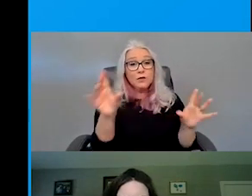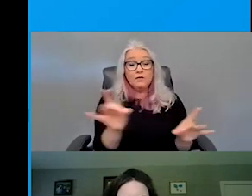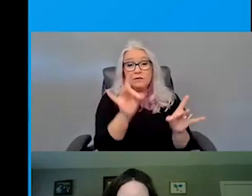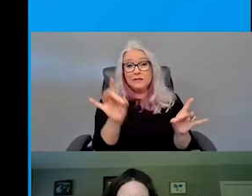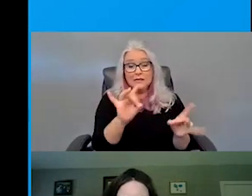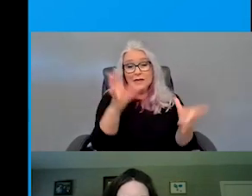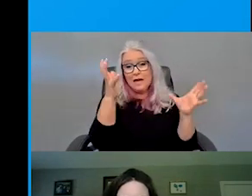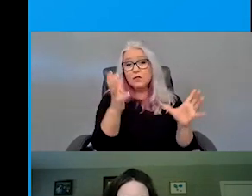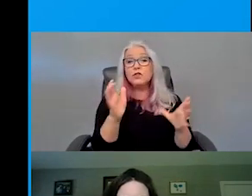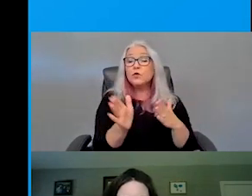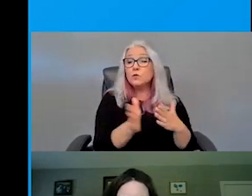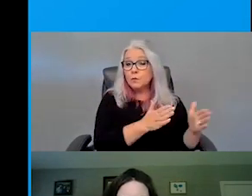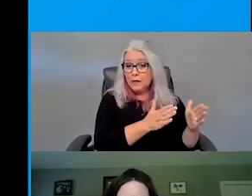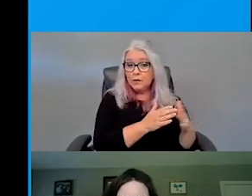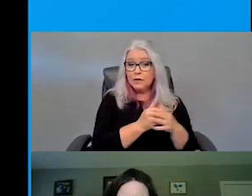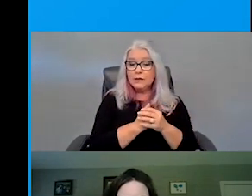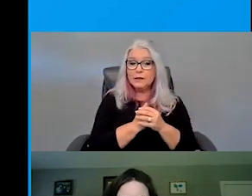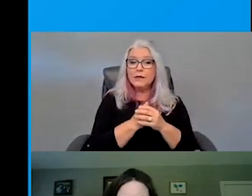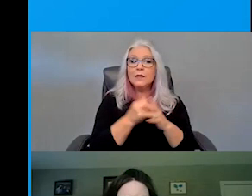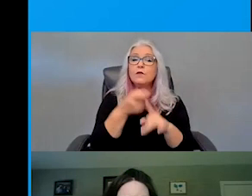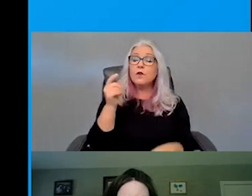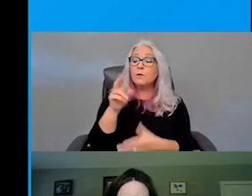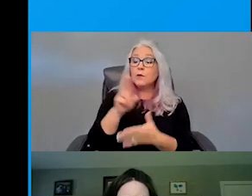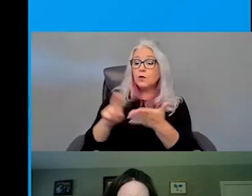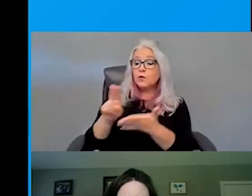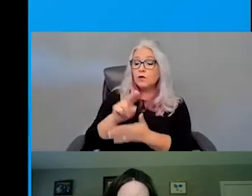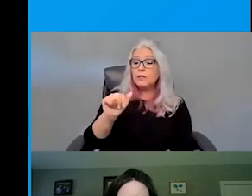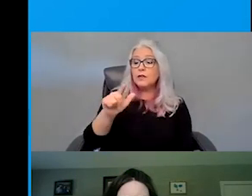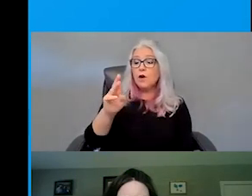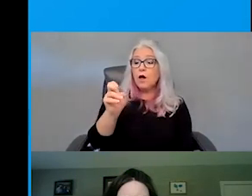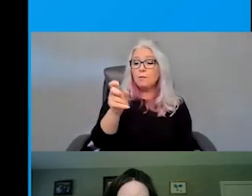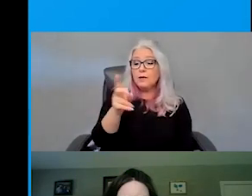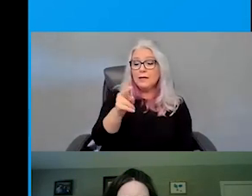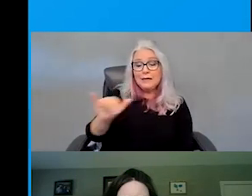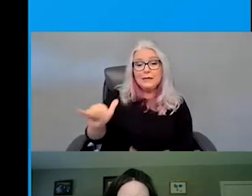out of the University of Albany's law school formerly